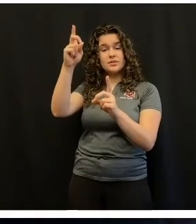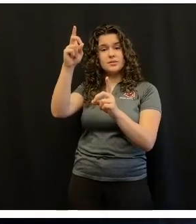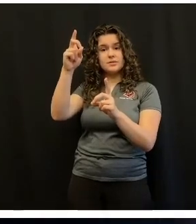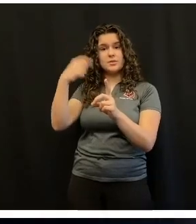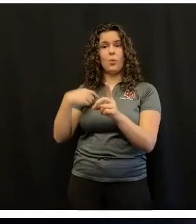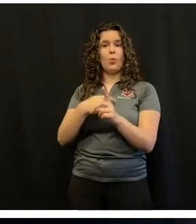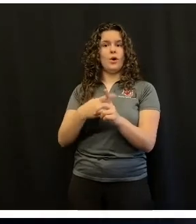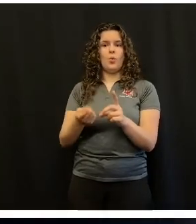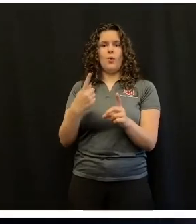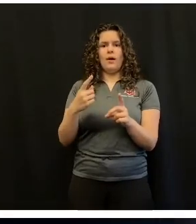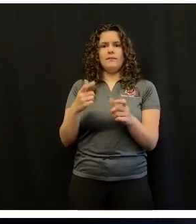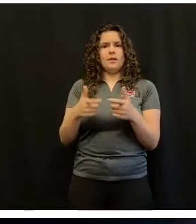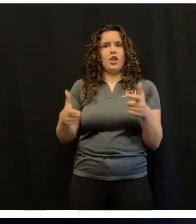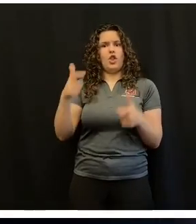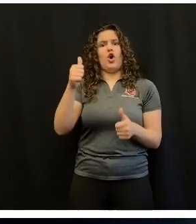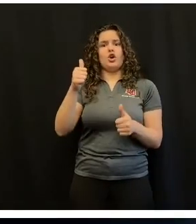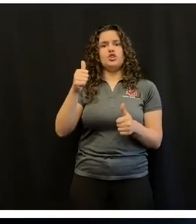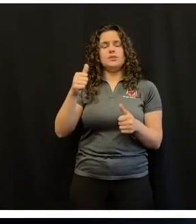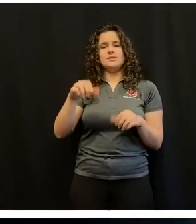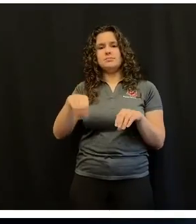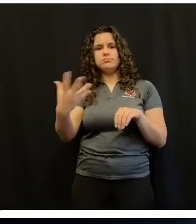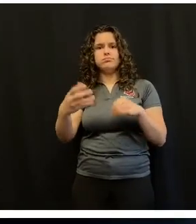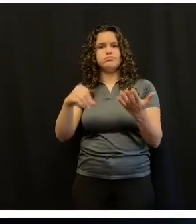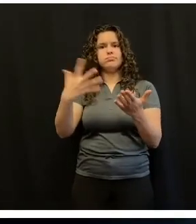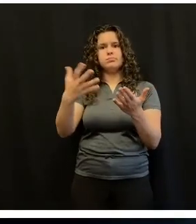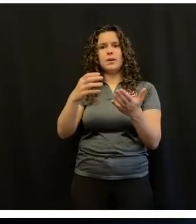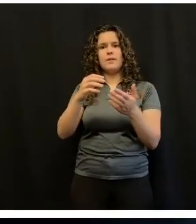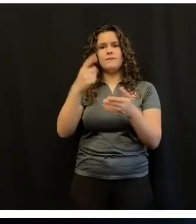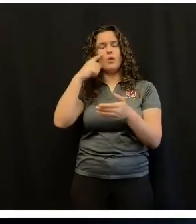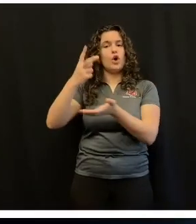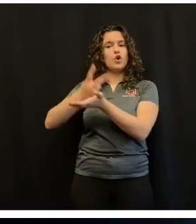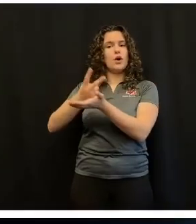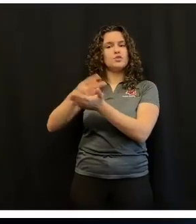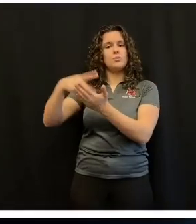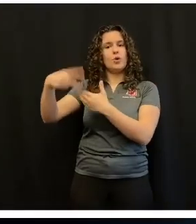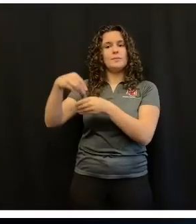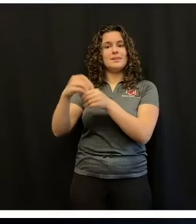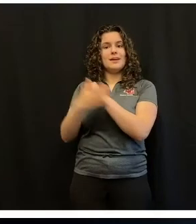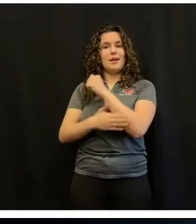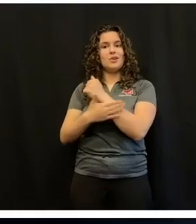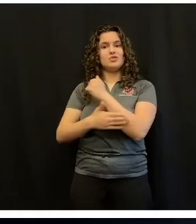of graduate education programs in the country. Those programs are delivered online.